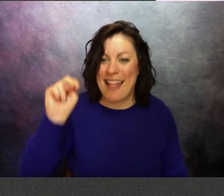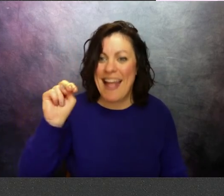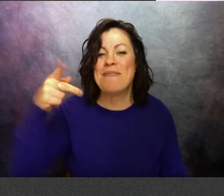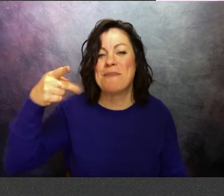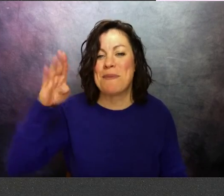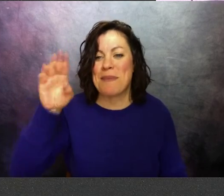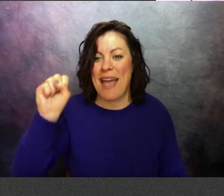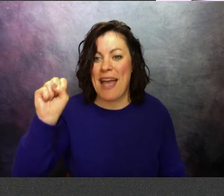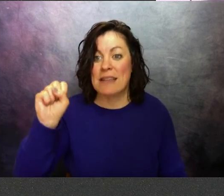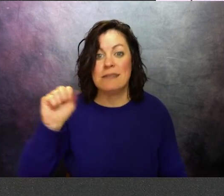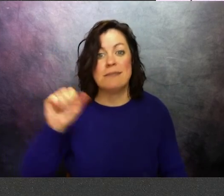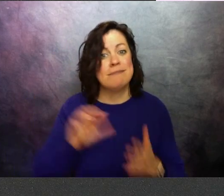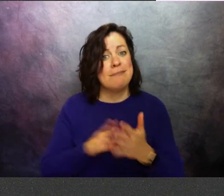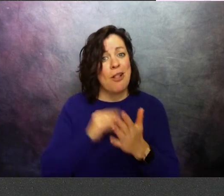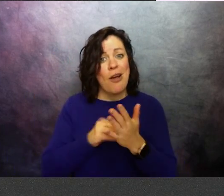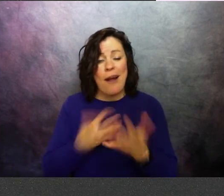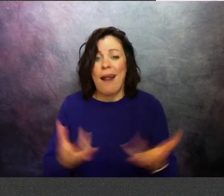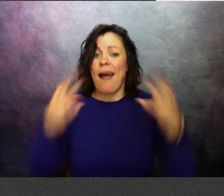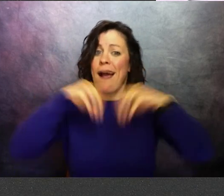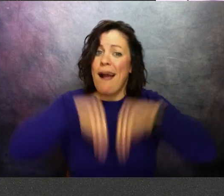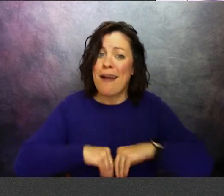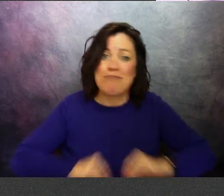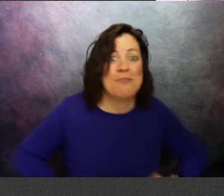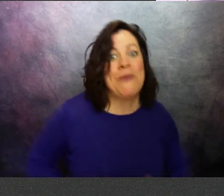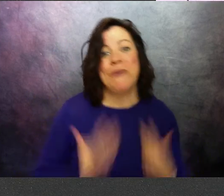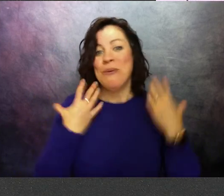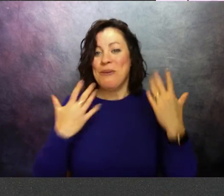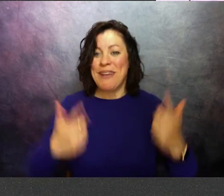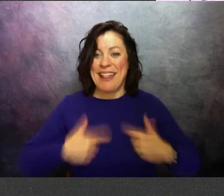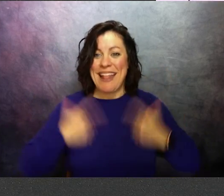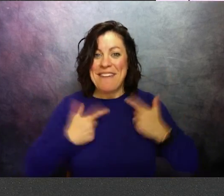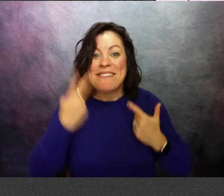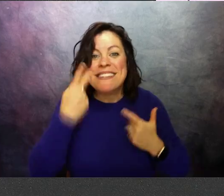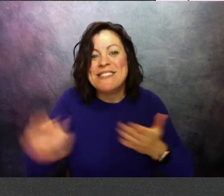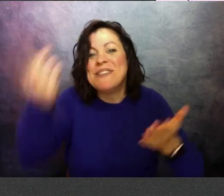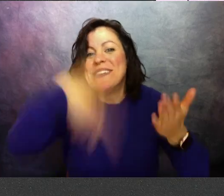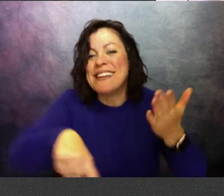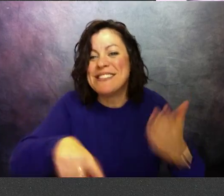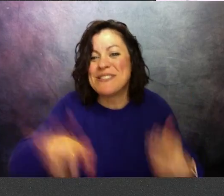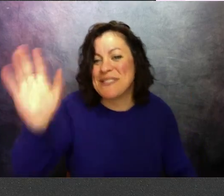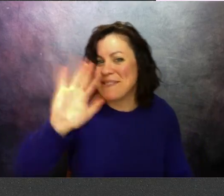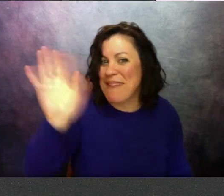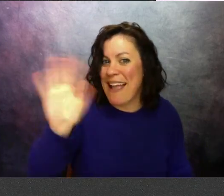WQLN PBS, where learning is brought to life. See you next time. Bye.